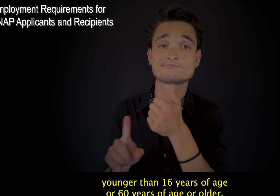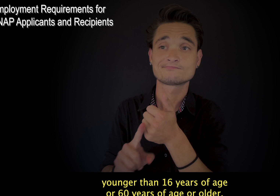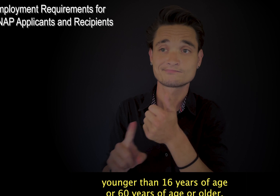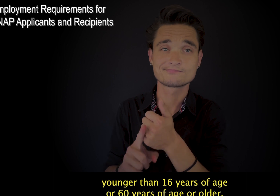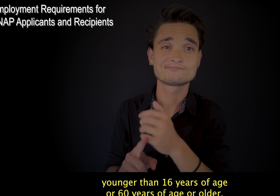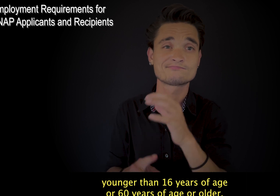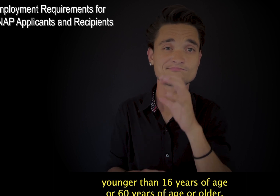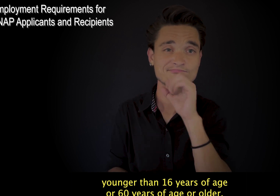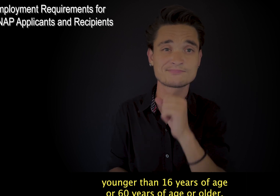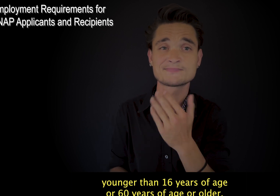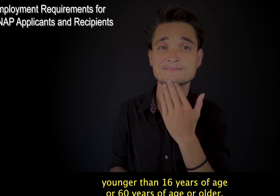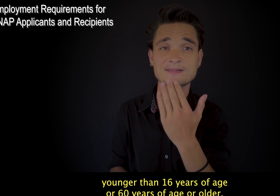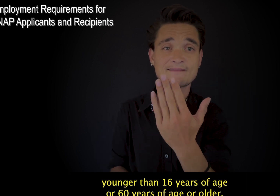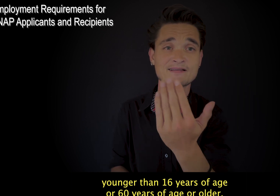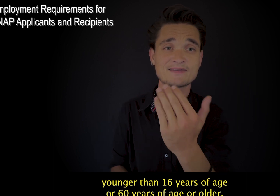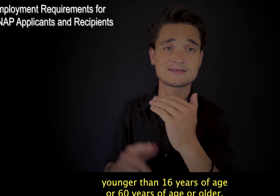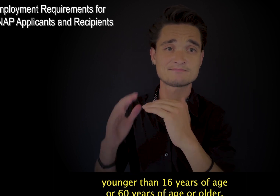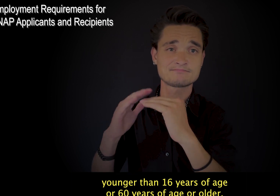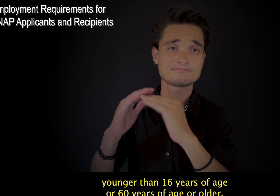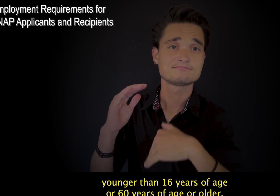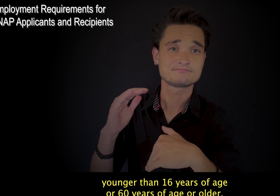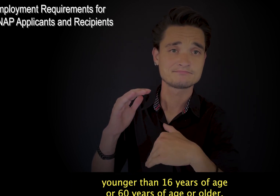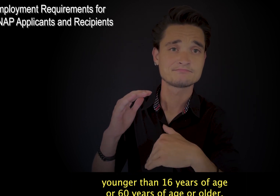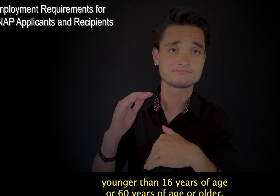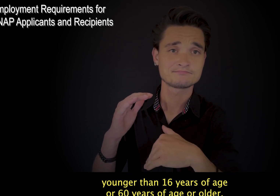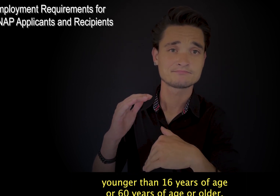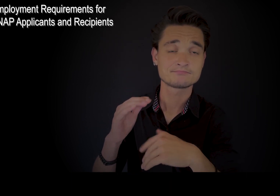younger than 16 years of age or 60 years of age or older,